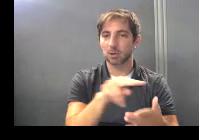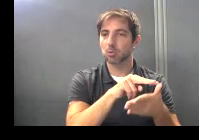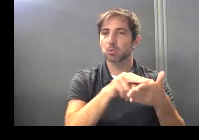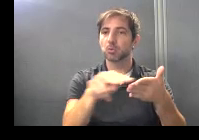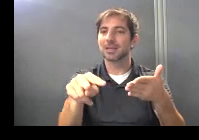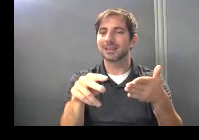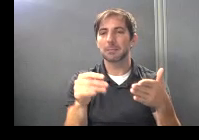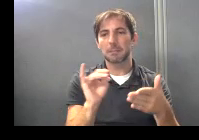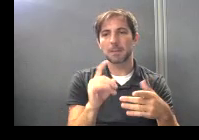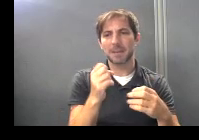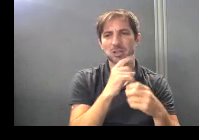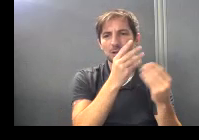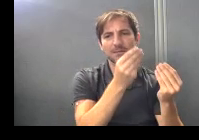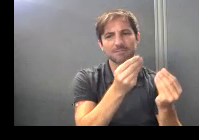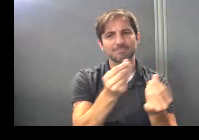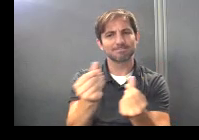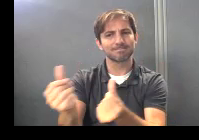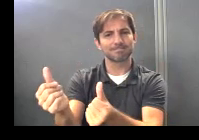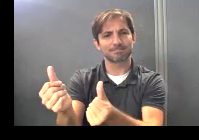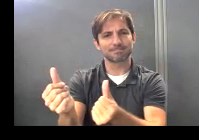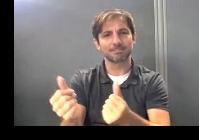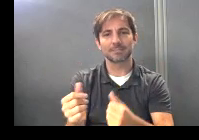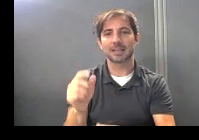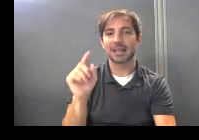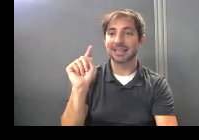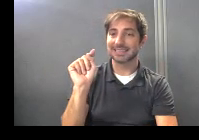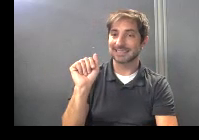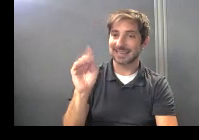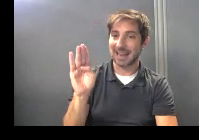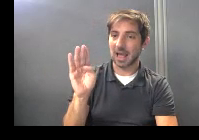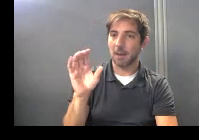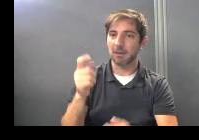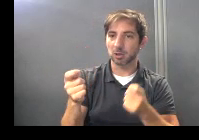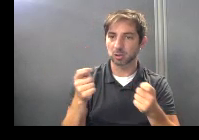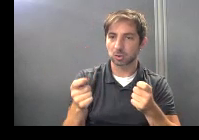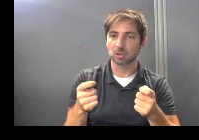THE SOFTWARE IS TAB CONTROLLED. IT MUST BE DESIGNED TO TAB FROM ELEMENT TO